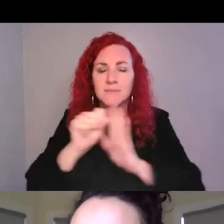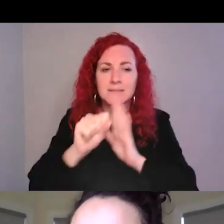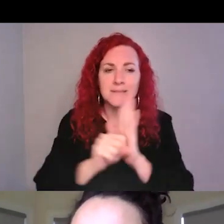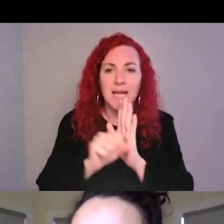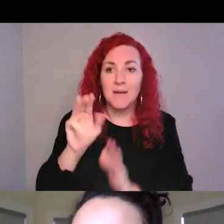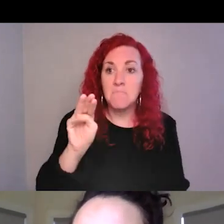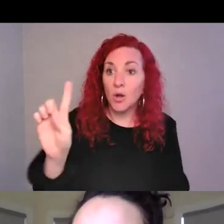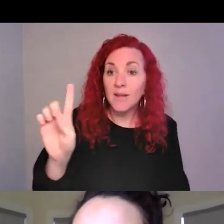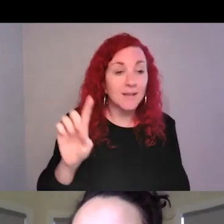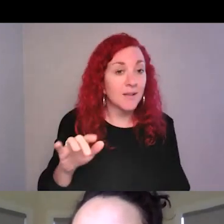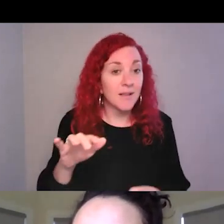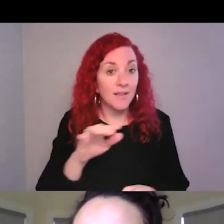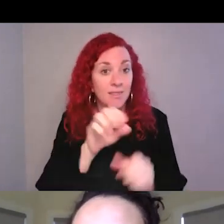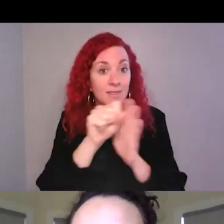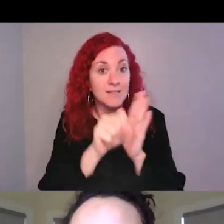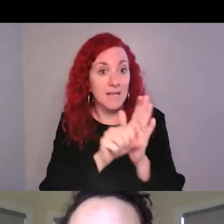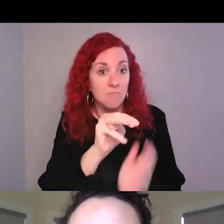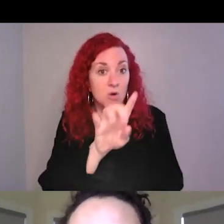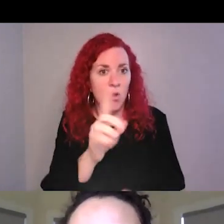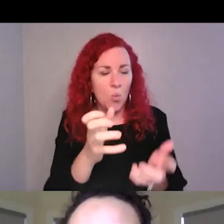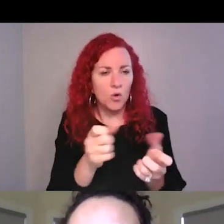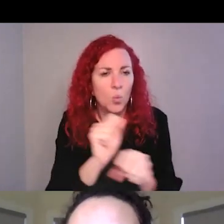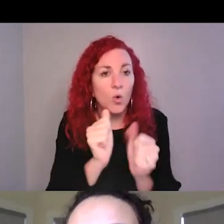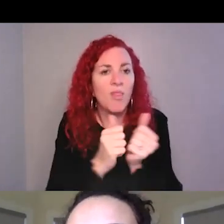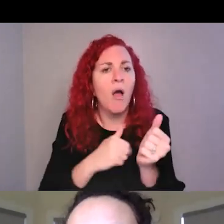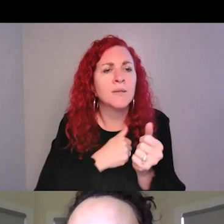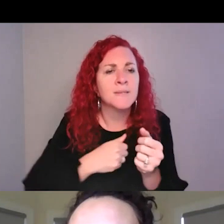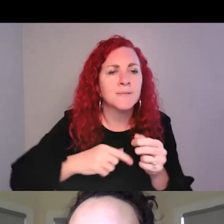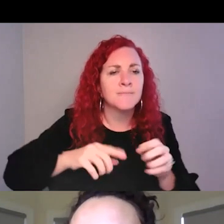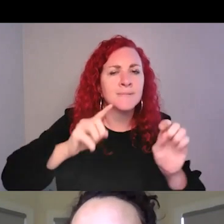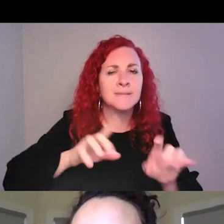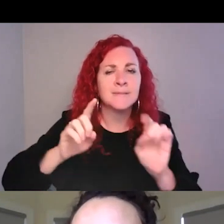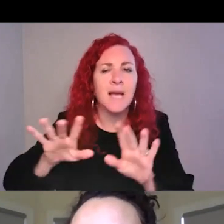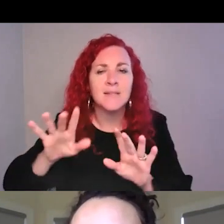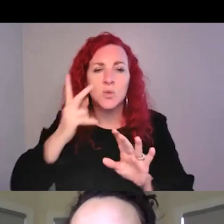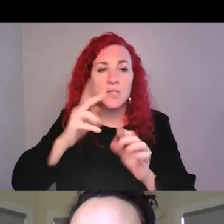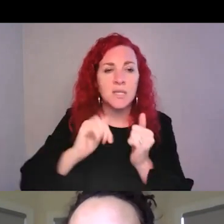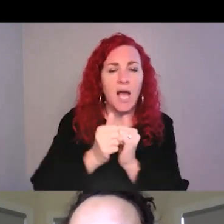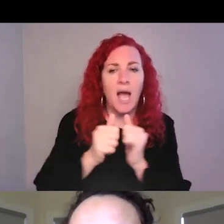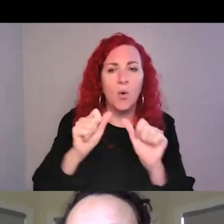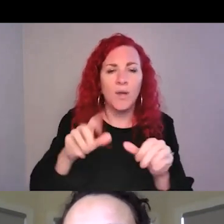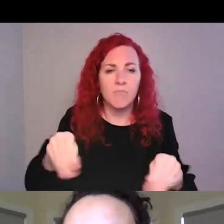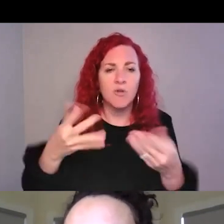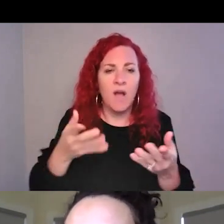WITH US AS A TEST CASE TO SEE HOW WE CAN REGIONALIZE SERVICES.